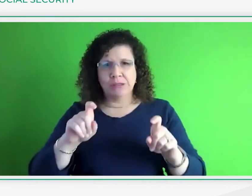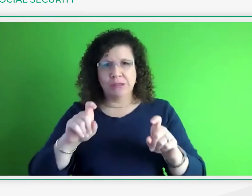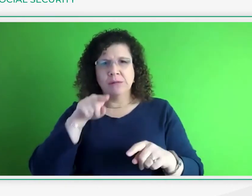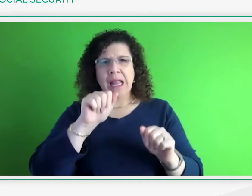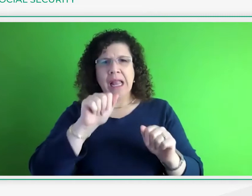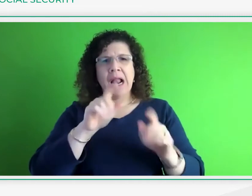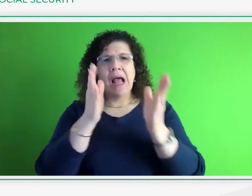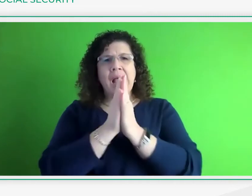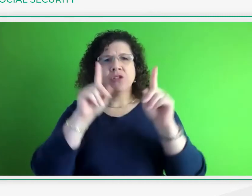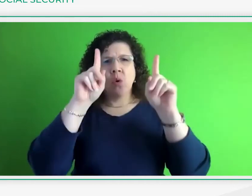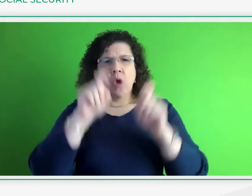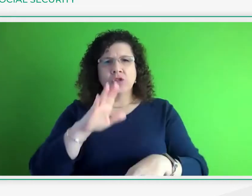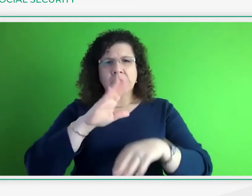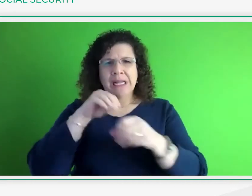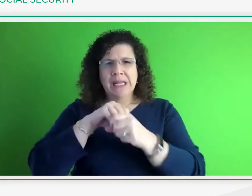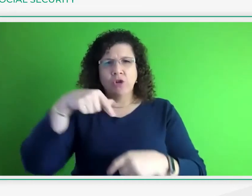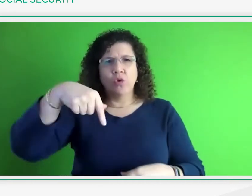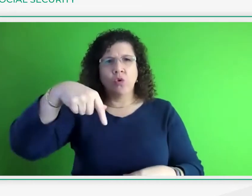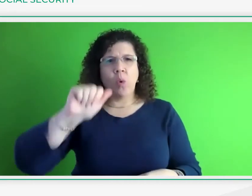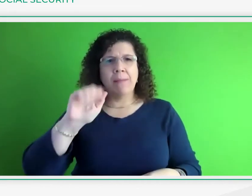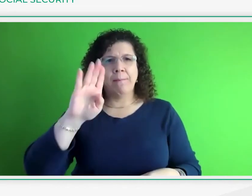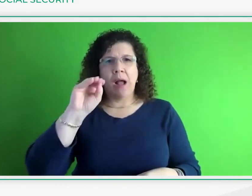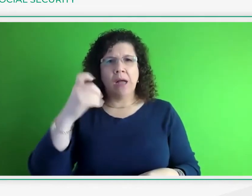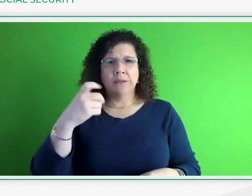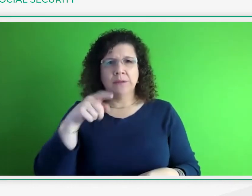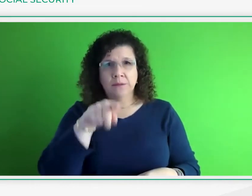If you have any questions at all, please, again, go into the Q&A box.